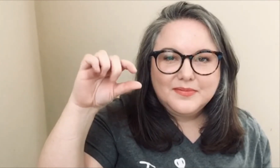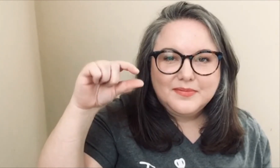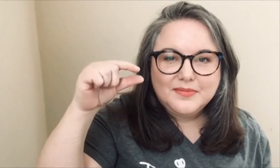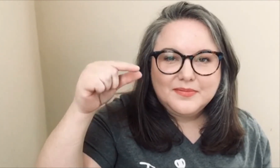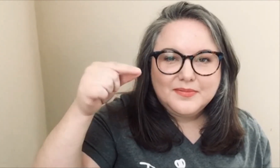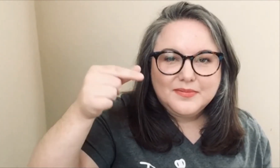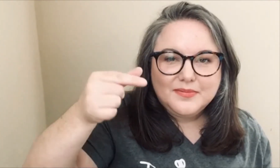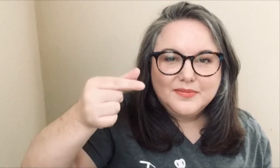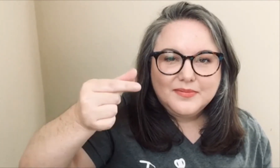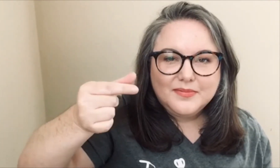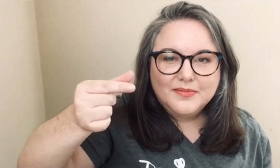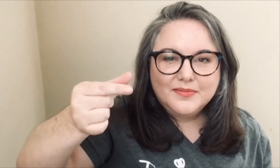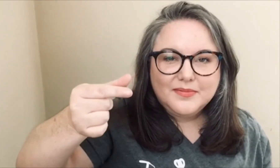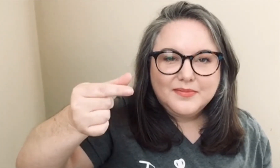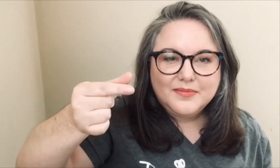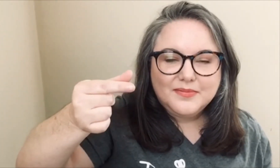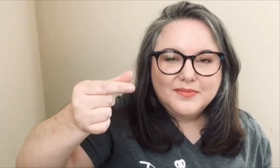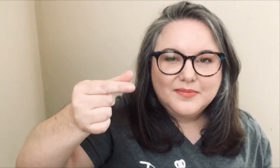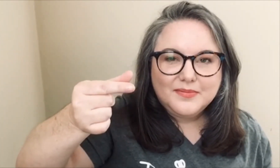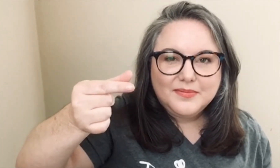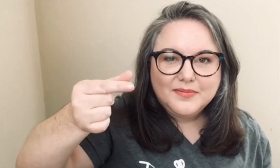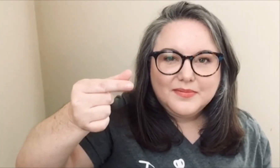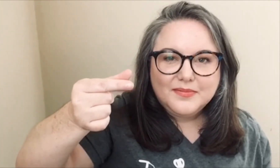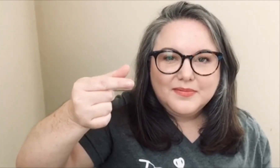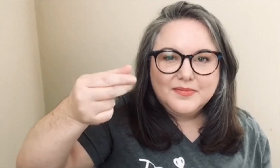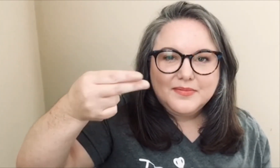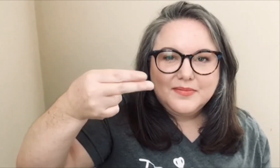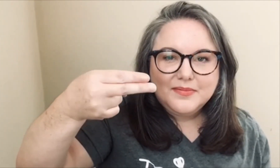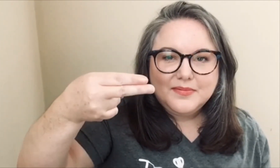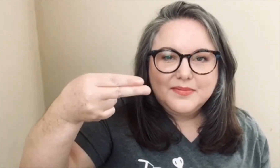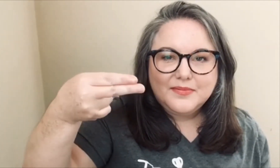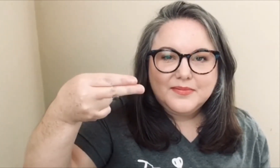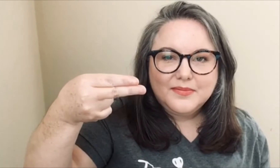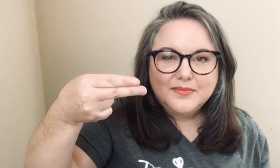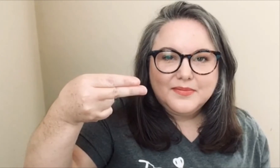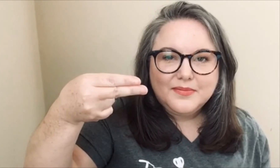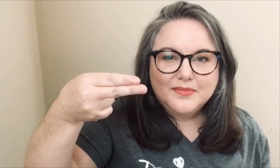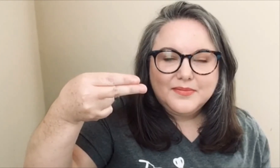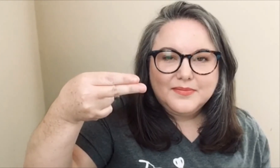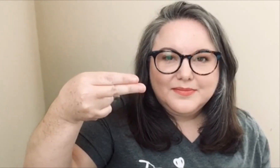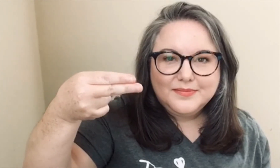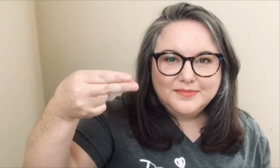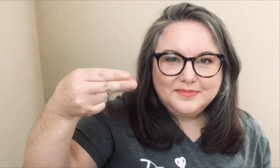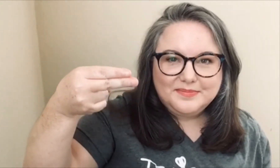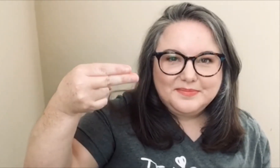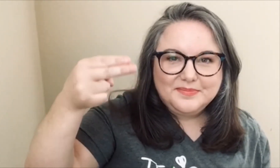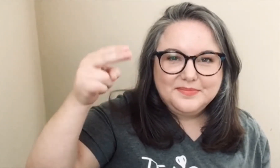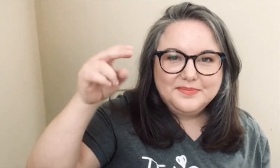G H